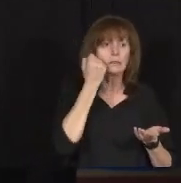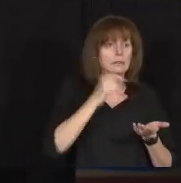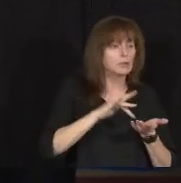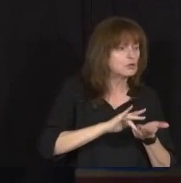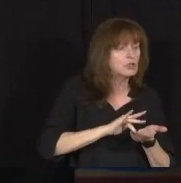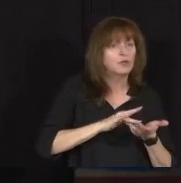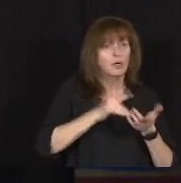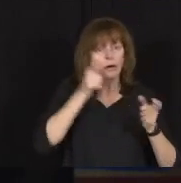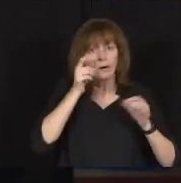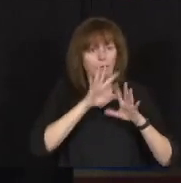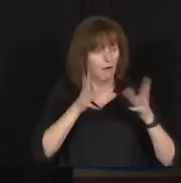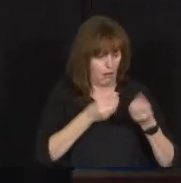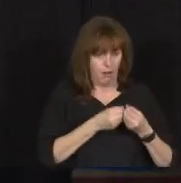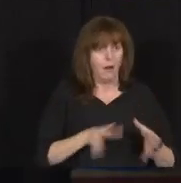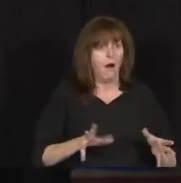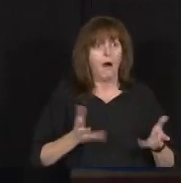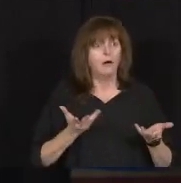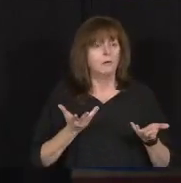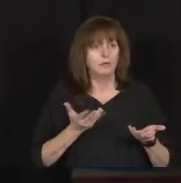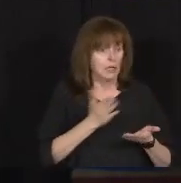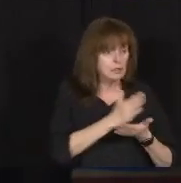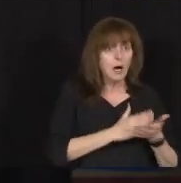people we are hard